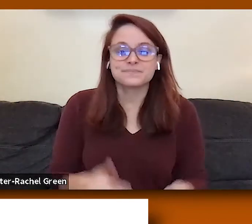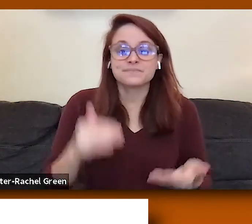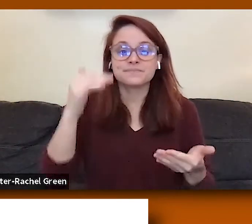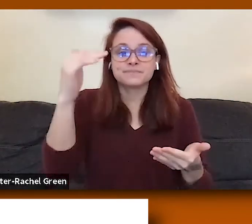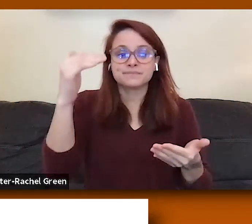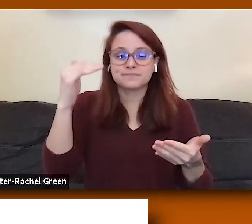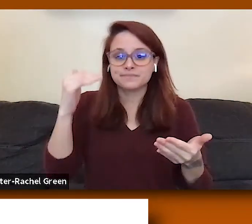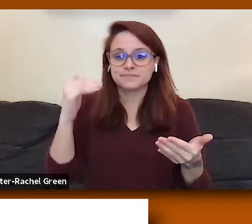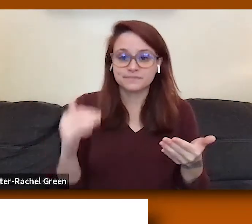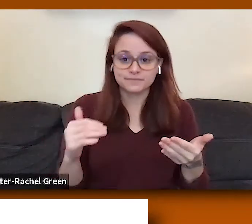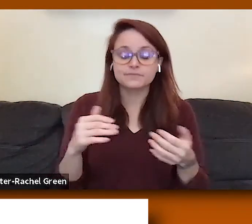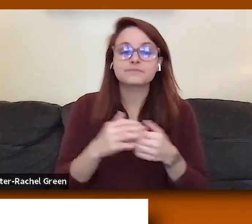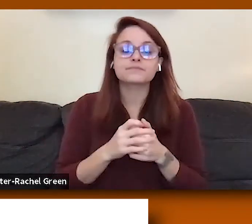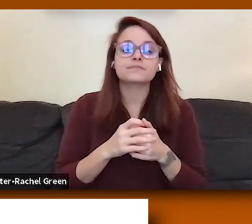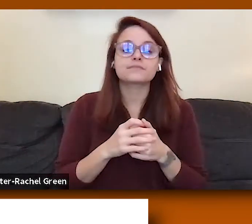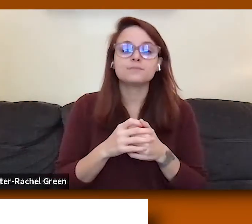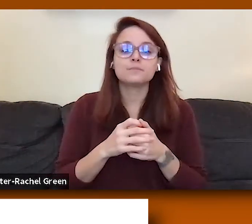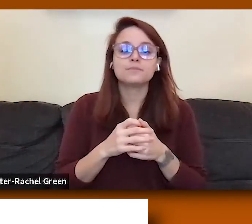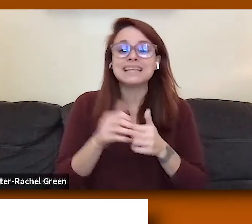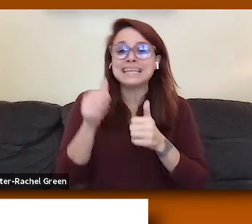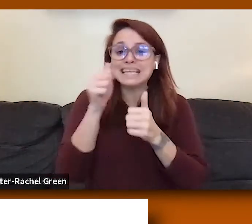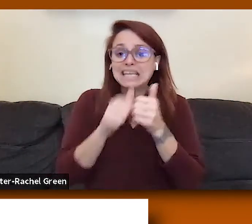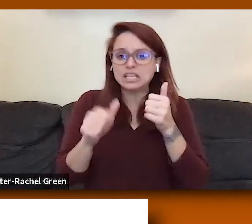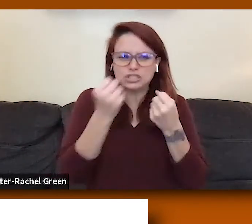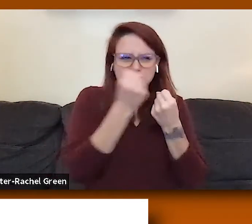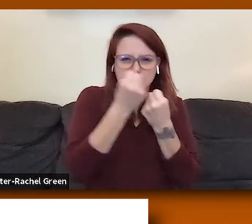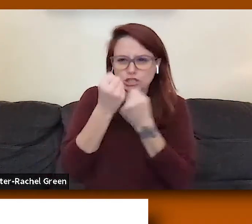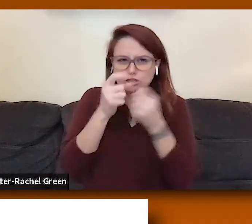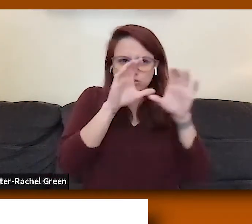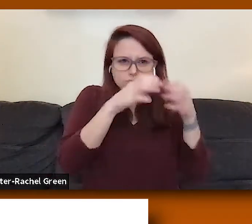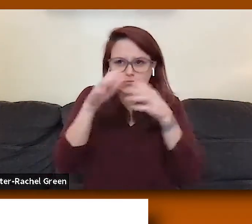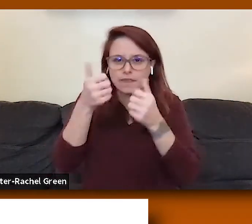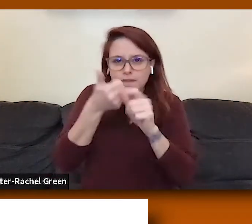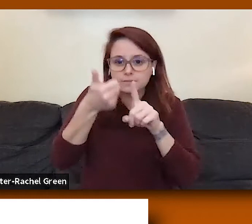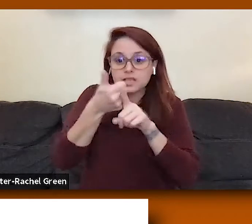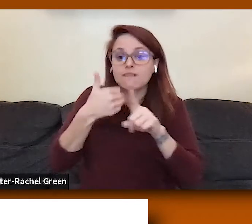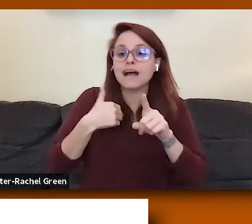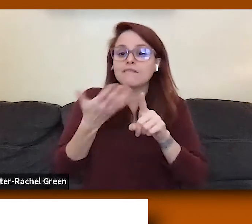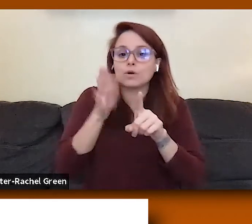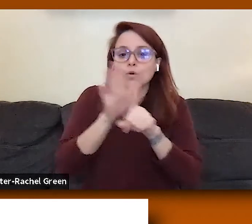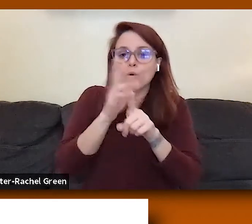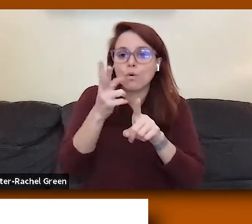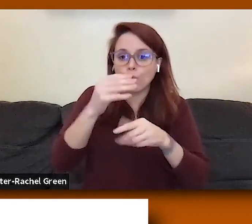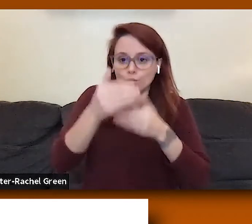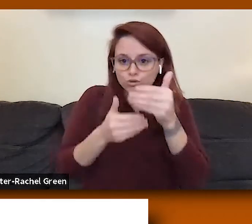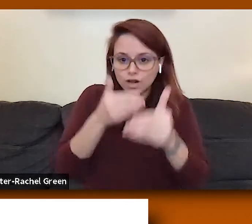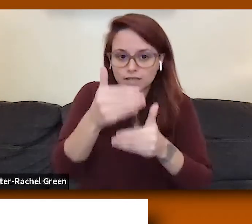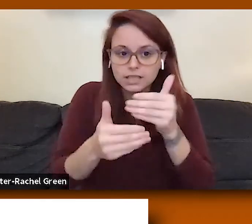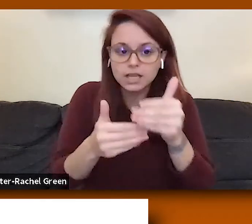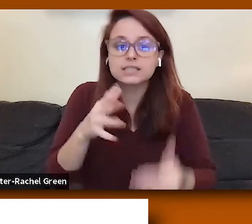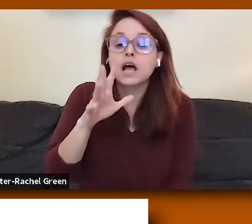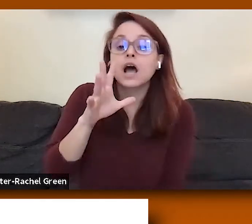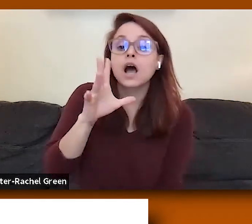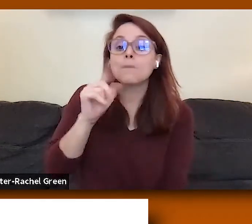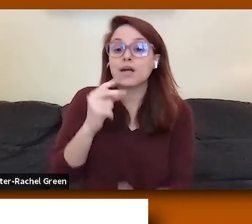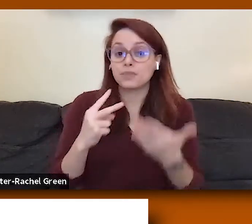Now, even though each sponsor has its own process, the review criteria is used to evaluate the research grant proposals are based on